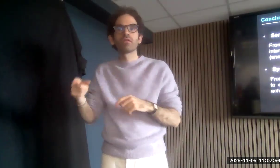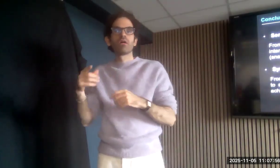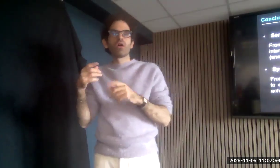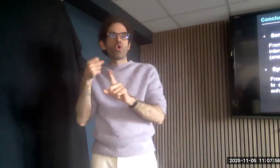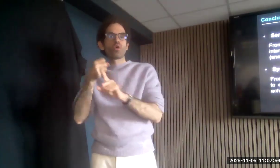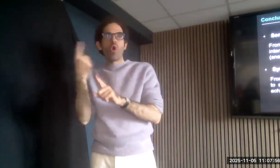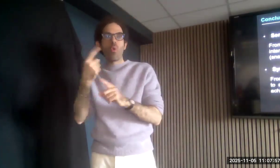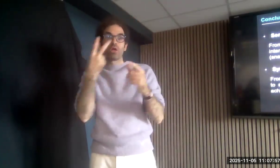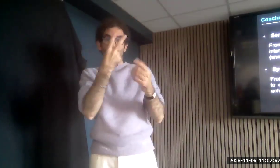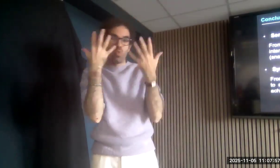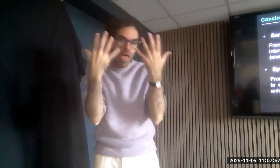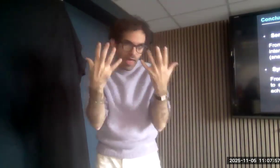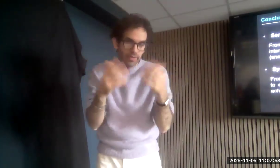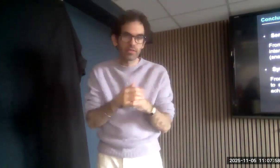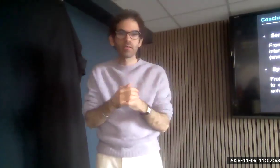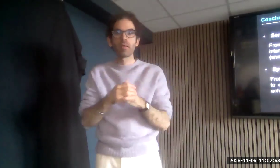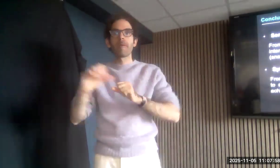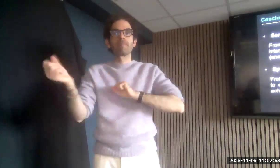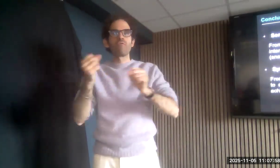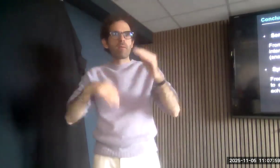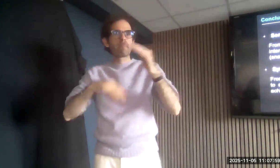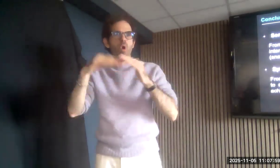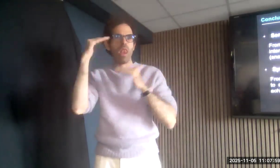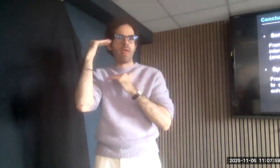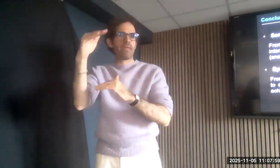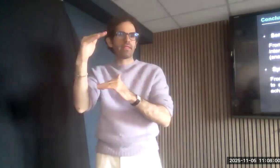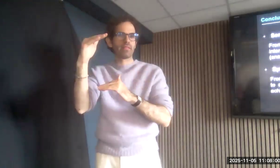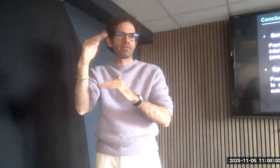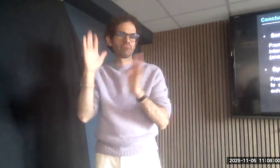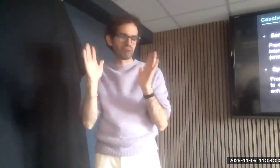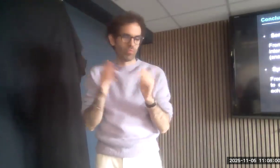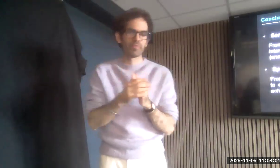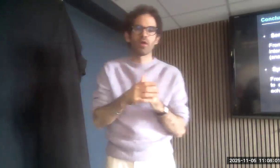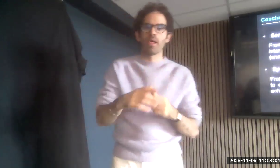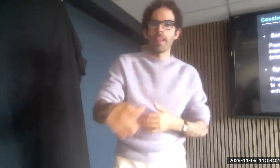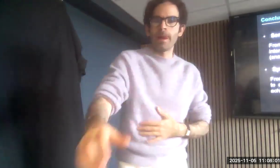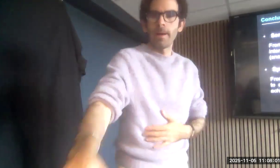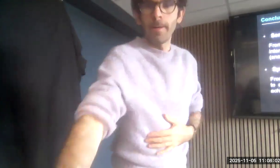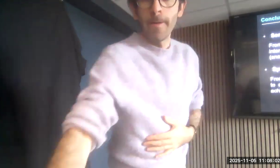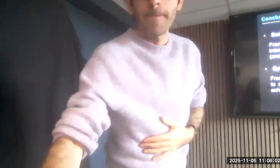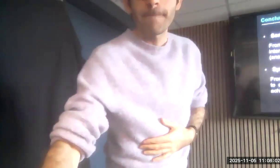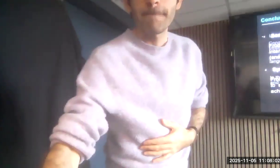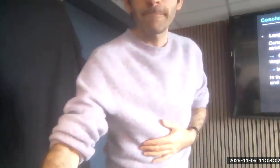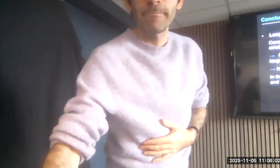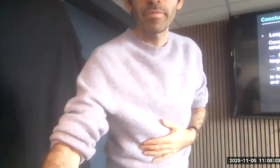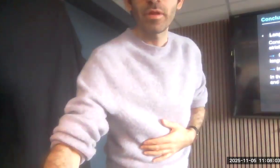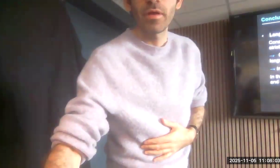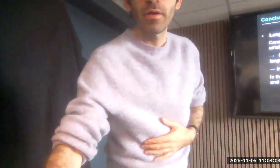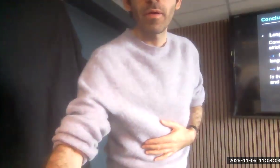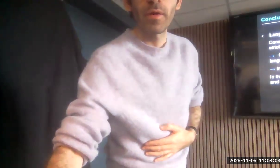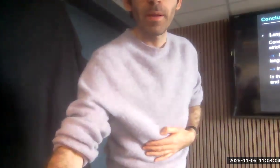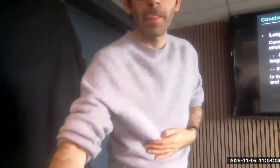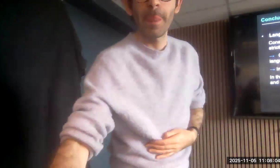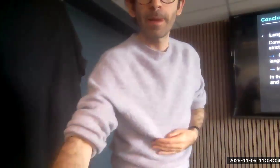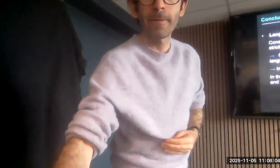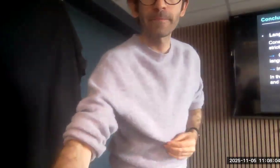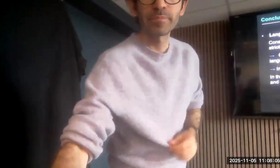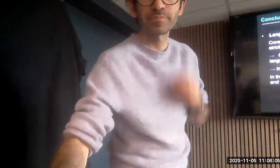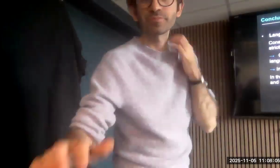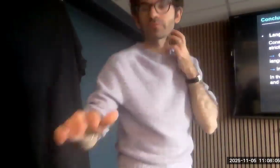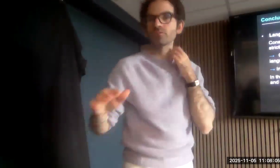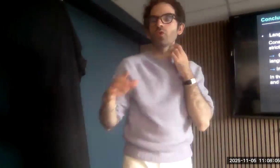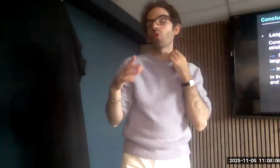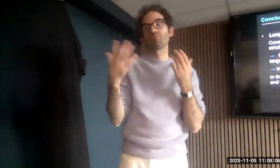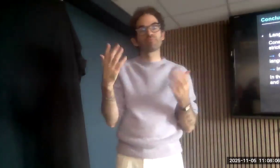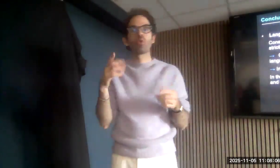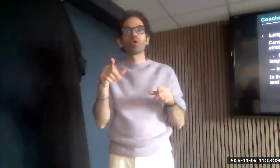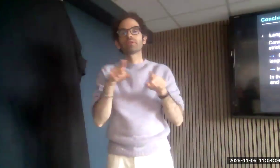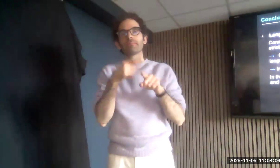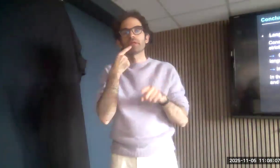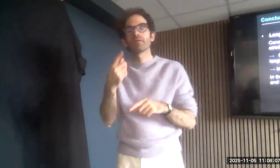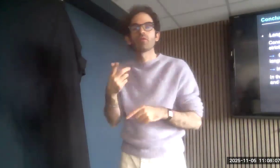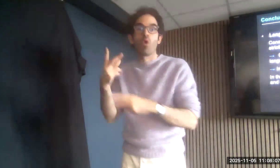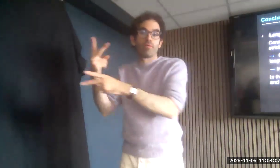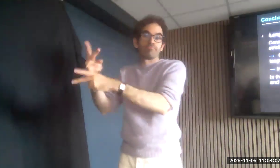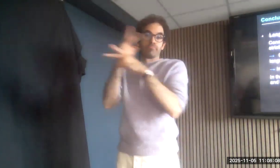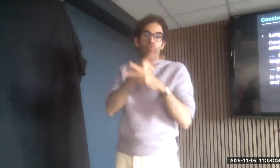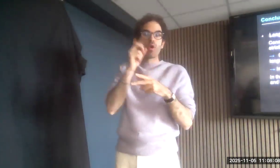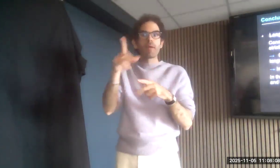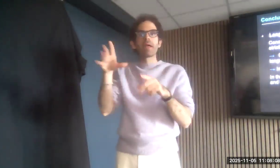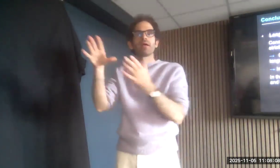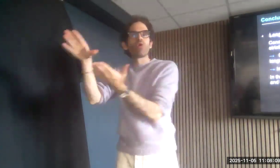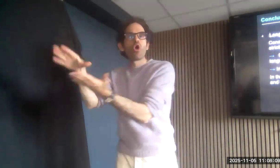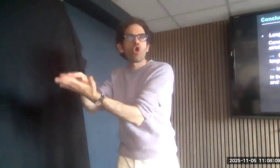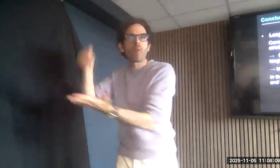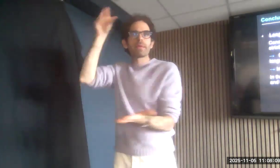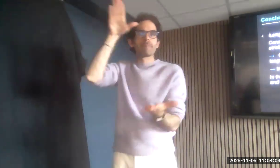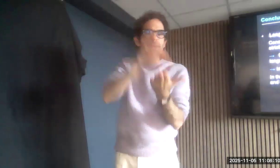have some differentiation in terms of morphology, in terms of production.